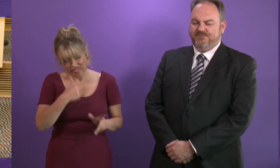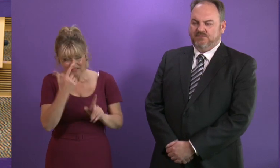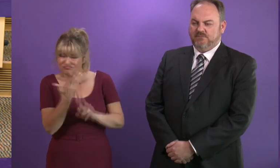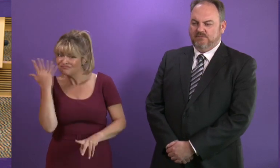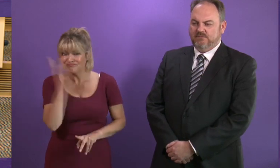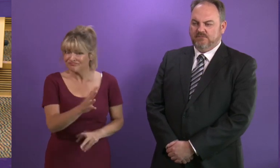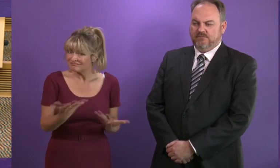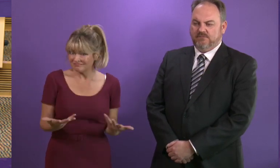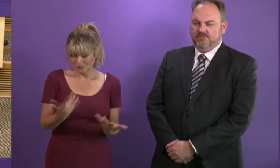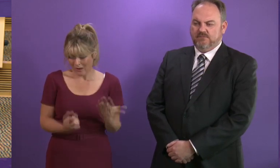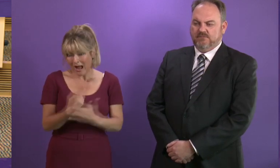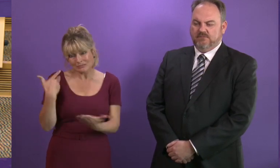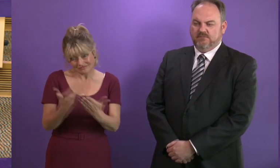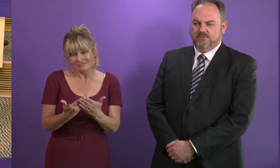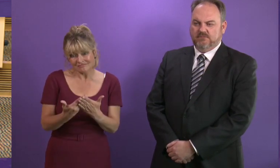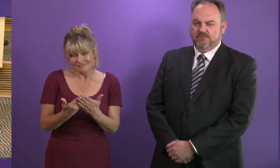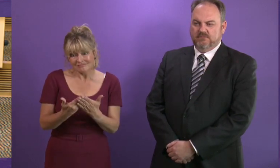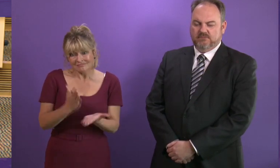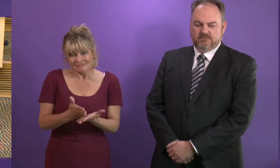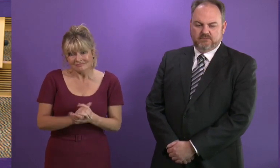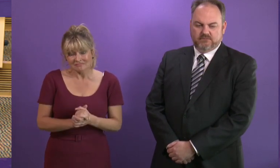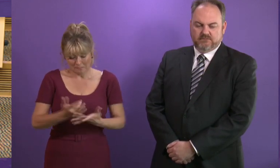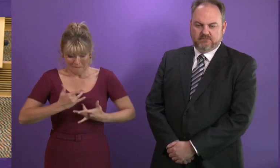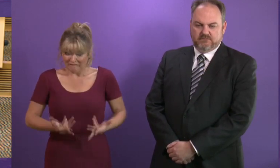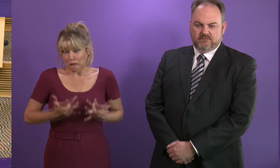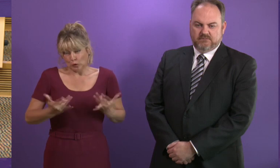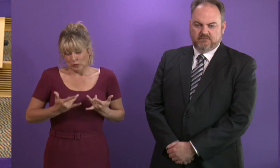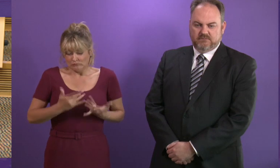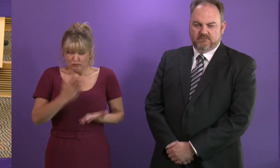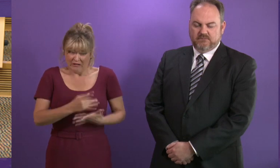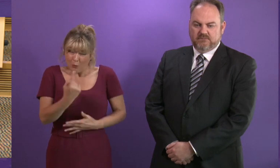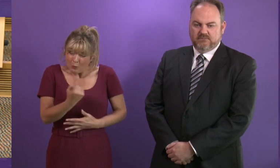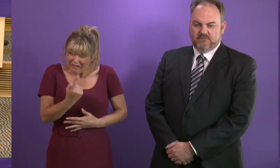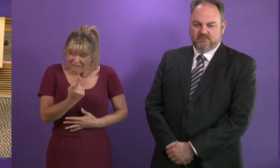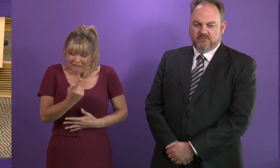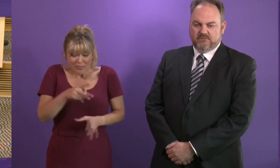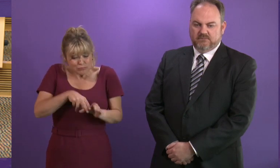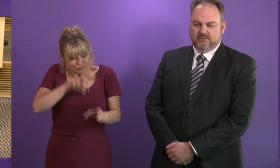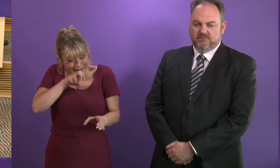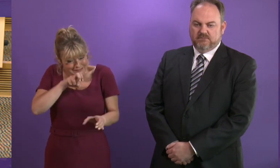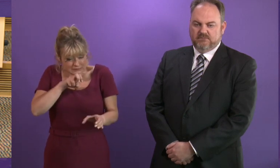and shameful—it is one of the most shameful aspects of the whole Brexit fiasco. I again